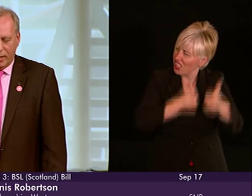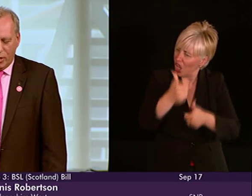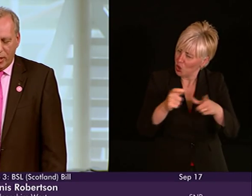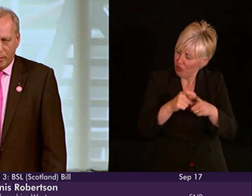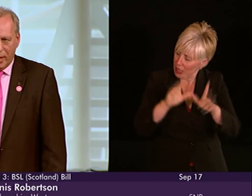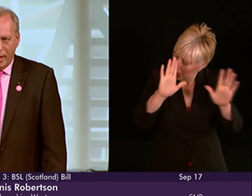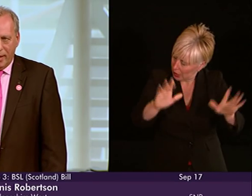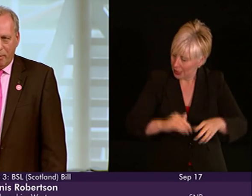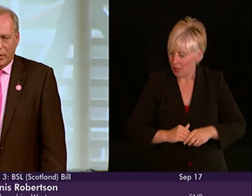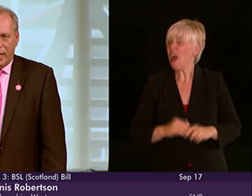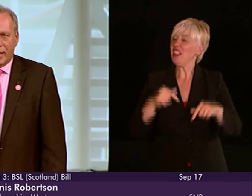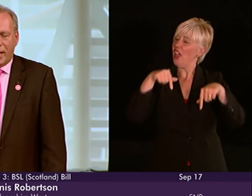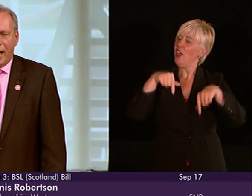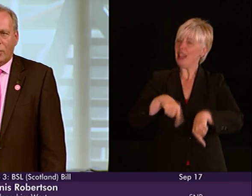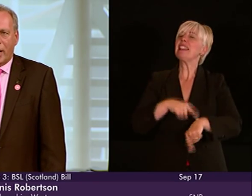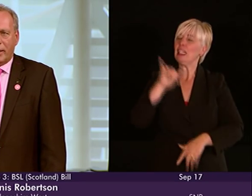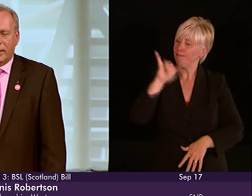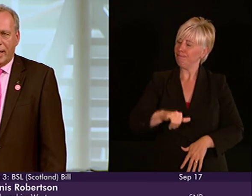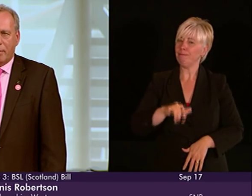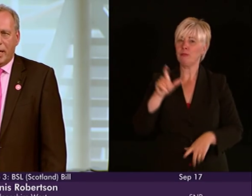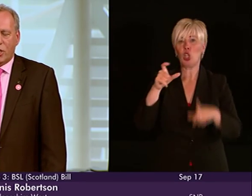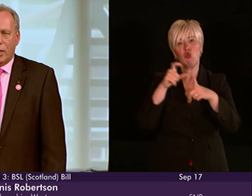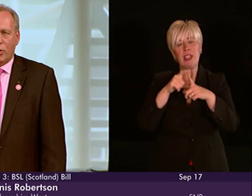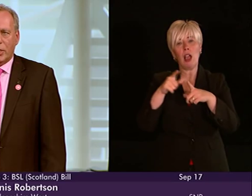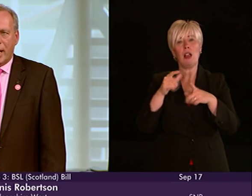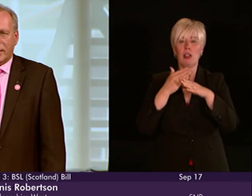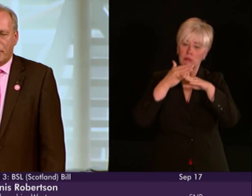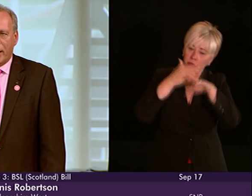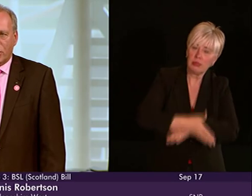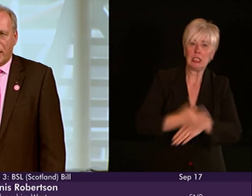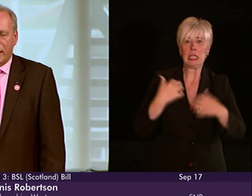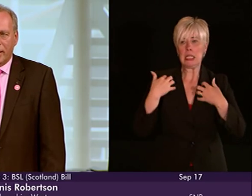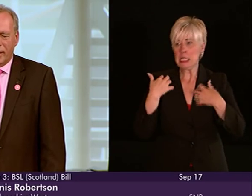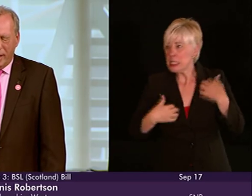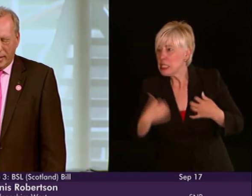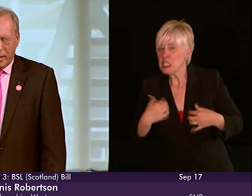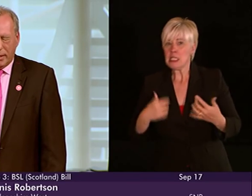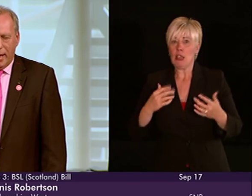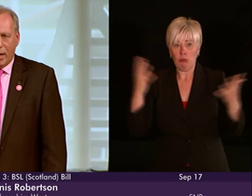I can assure you that it is not often that I would say that. Drena O’Malley’s hard work, determination, enthusiasm and energy